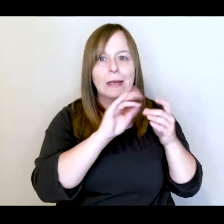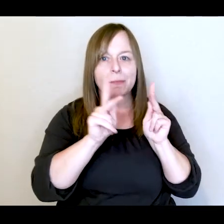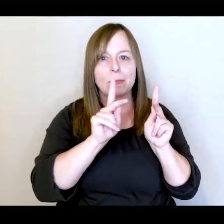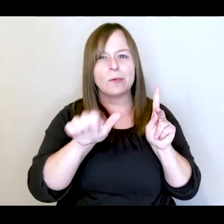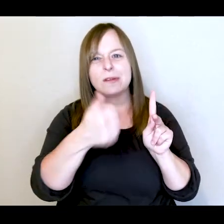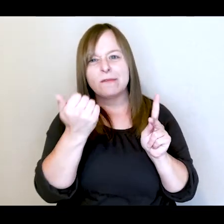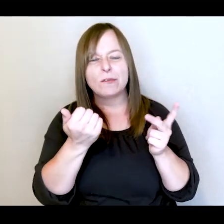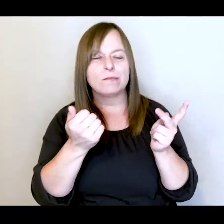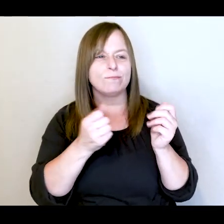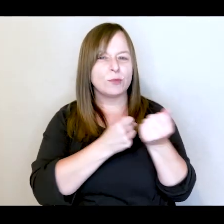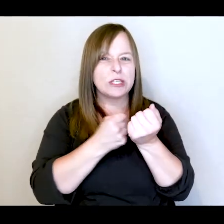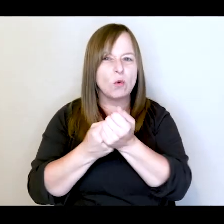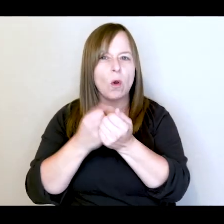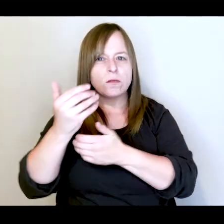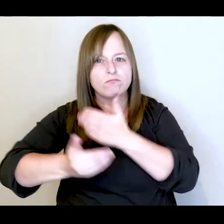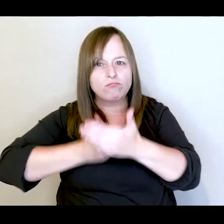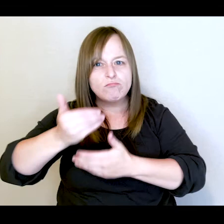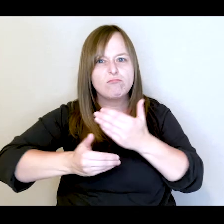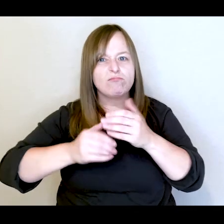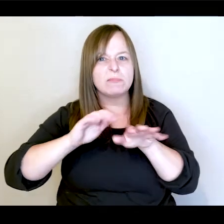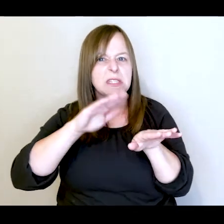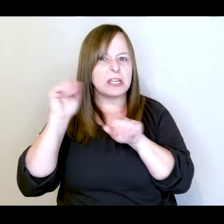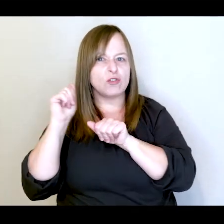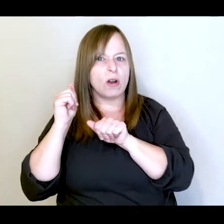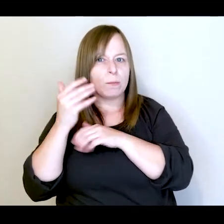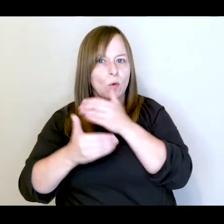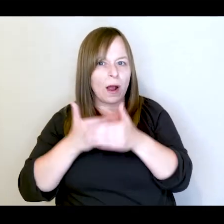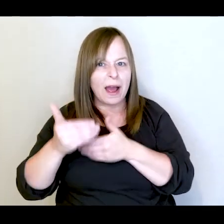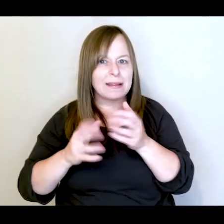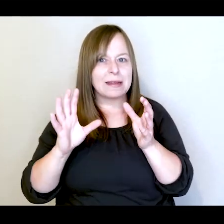to resources, and really take them through the discharge process connecting